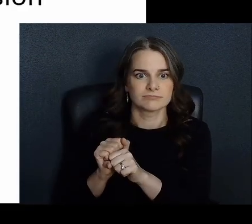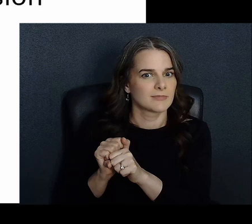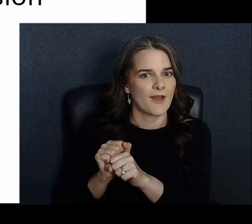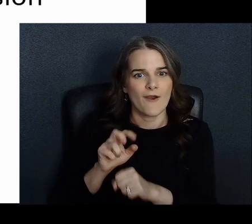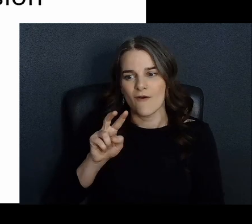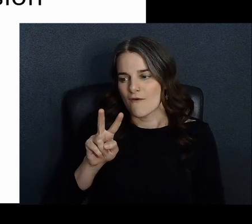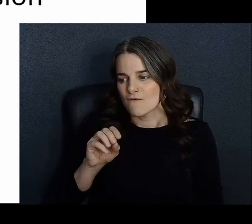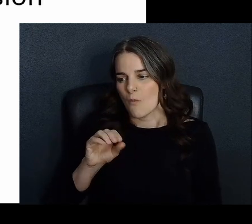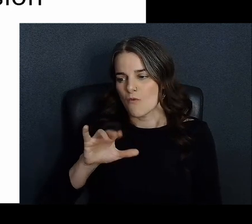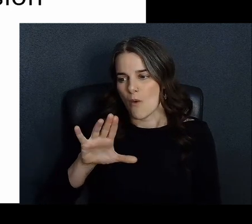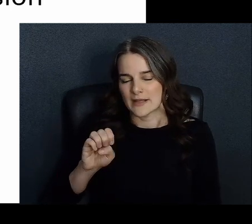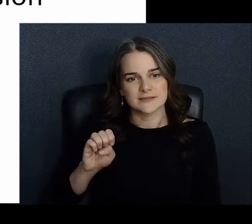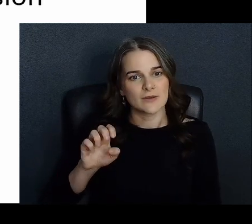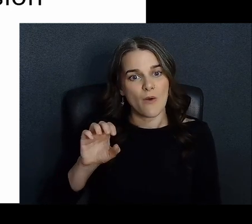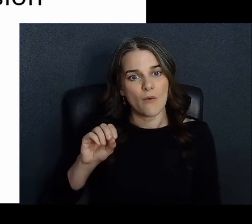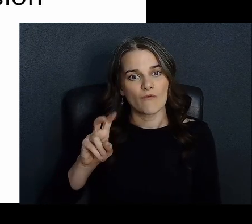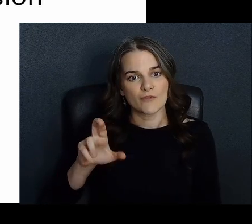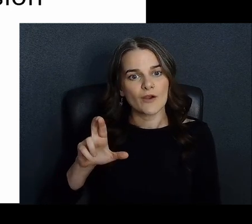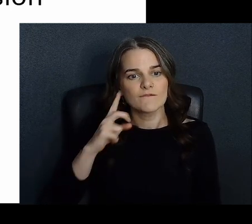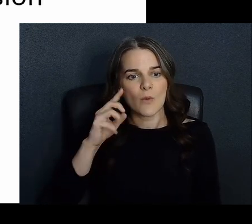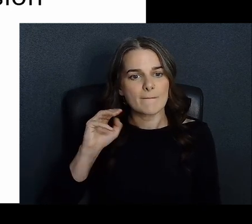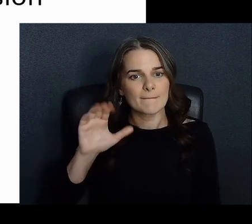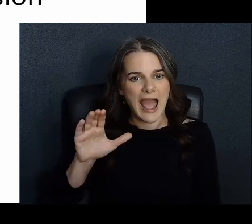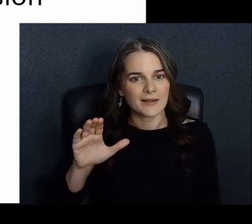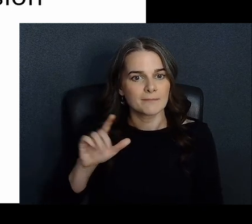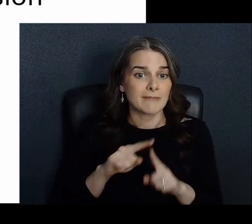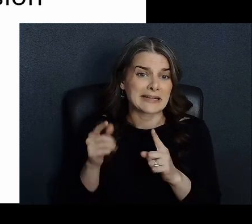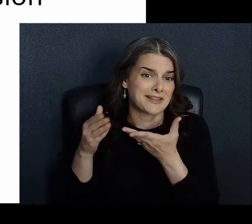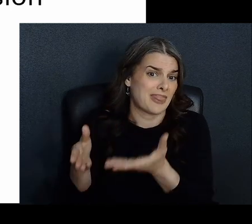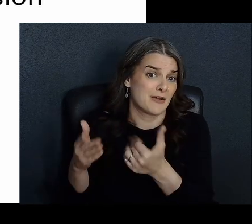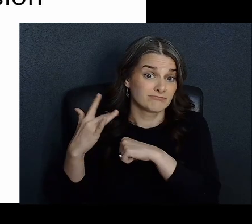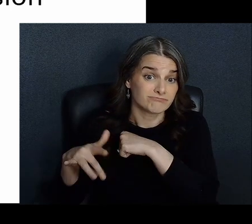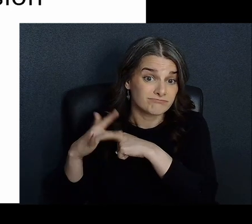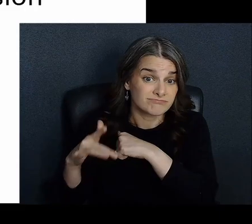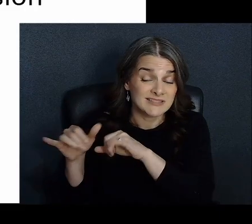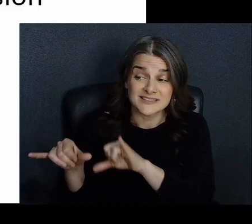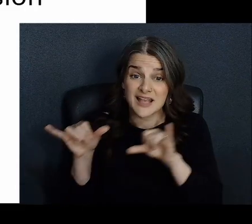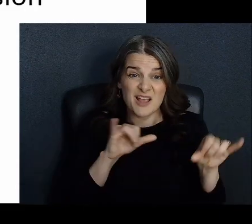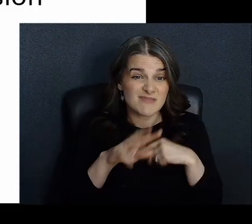But it is available there. Again, same type of settings in Voice Over as you can do with Narrator.